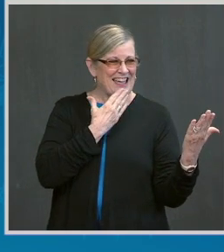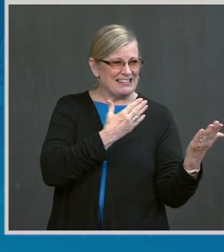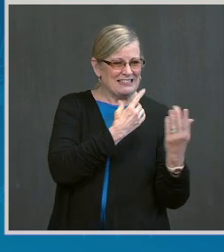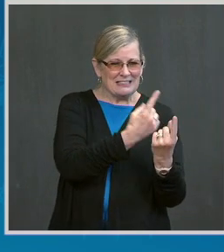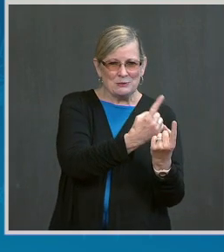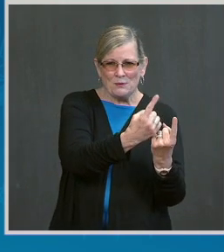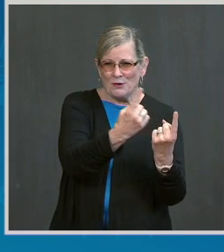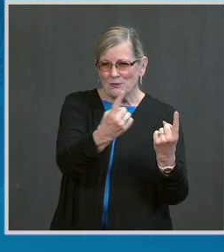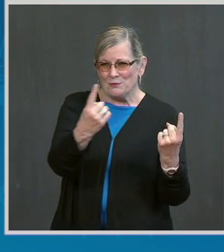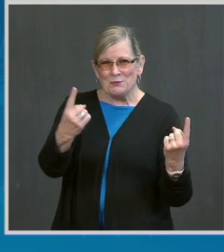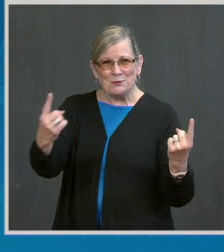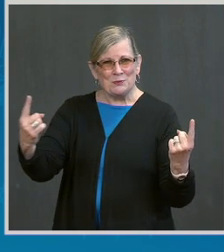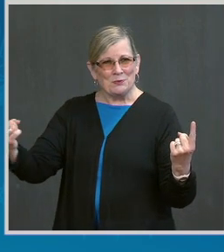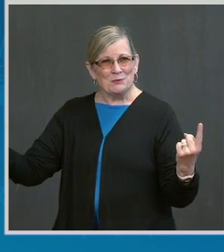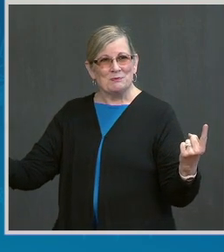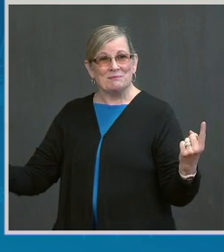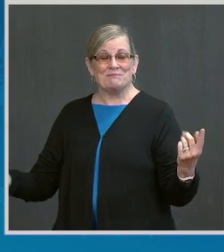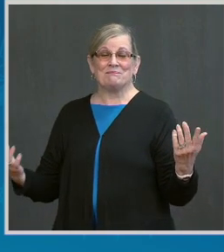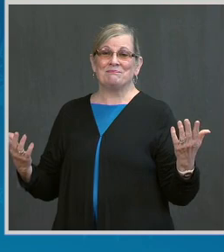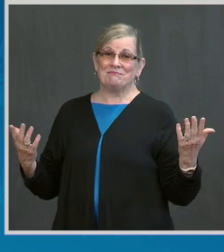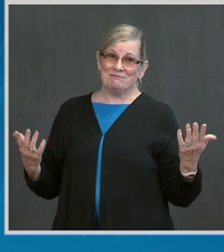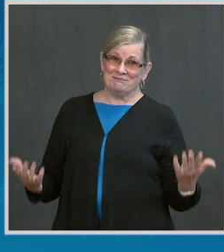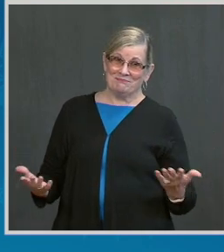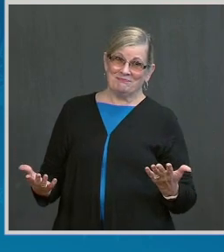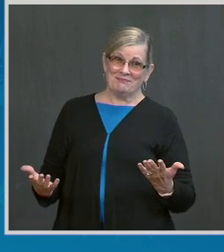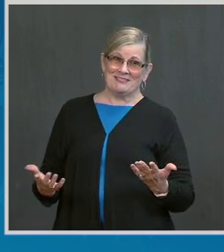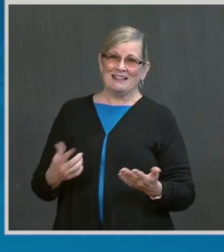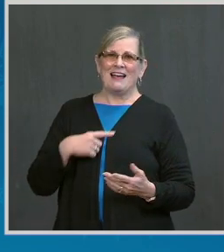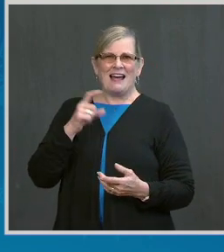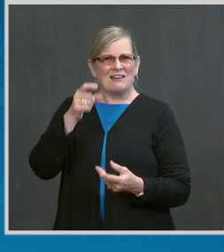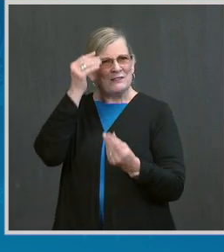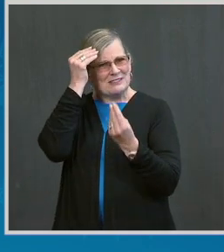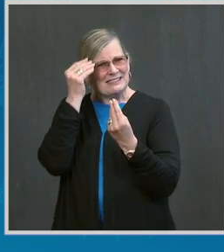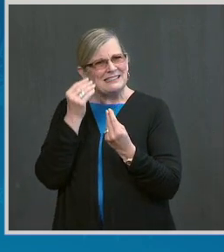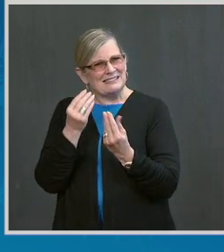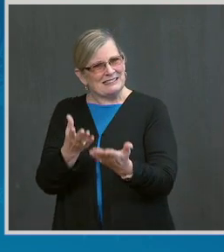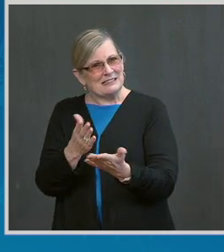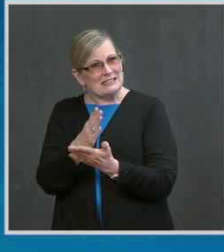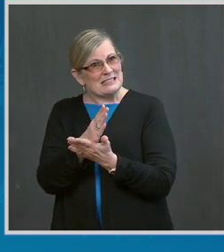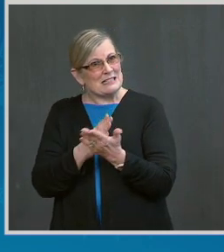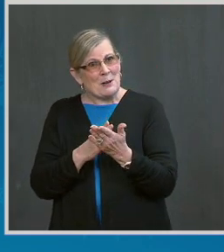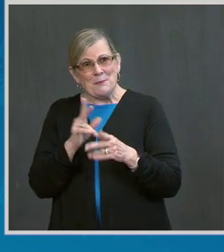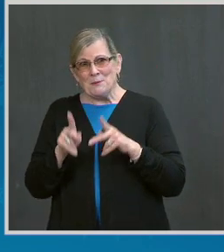Needless to say, there are people who we may never meet and people who may never know your name,